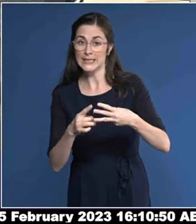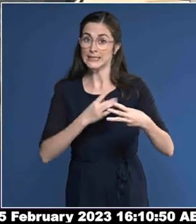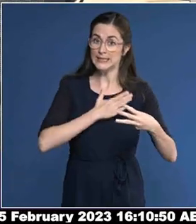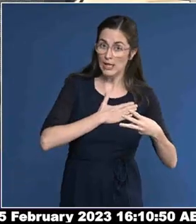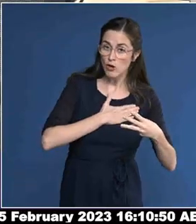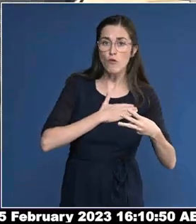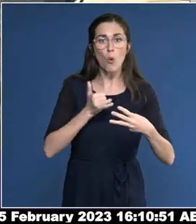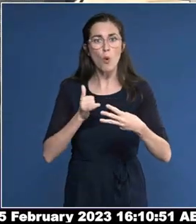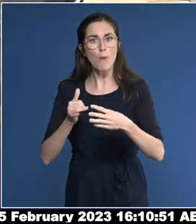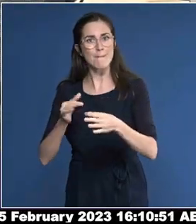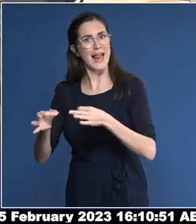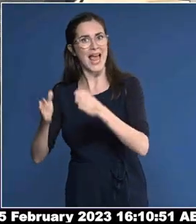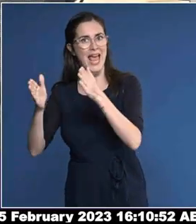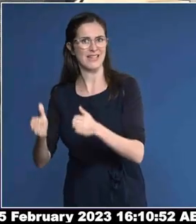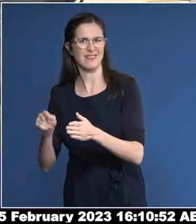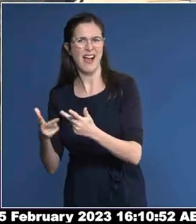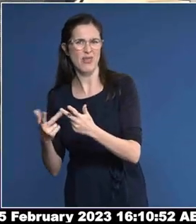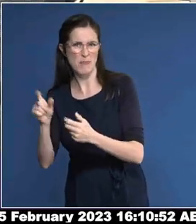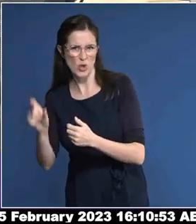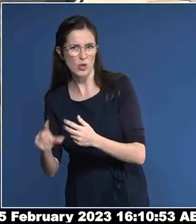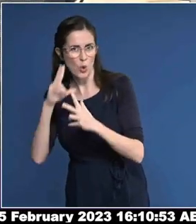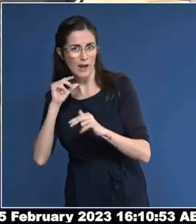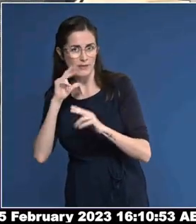That's correct. MS DOWSETT: Plan-managed, we have 57 per cent.